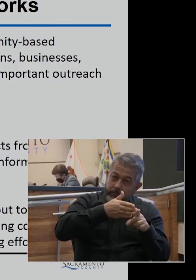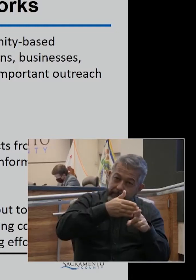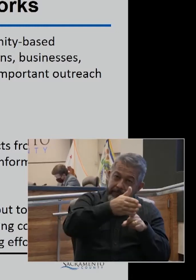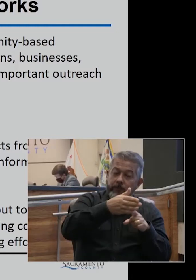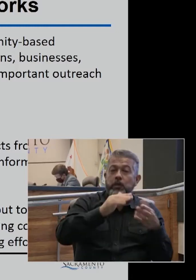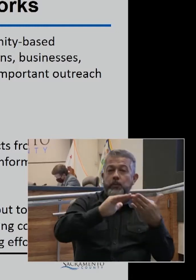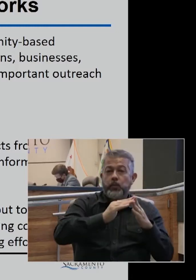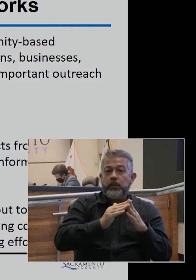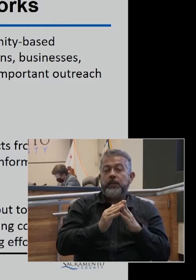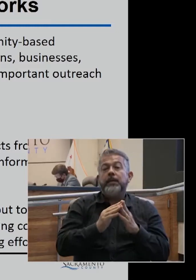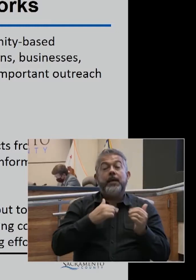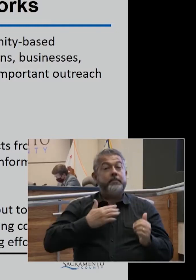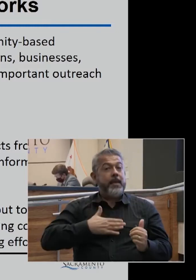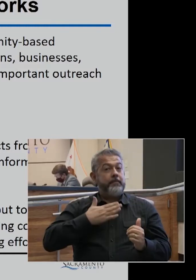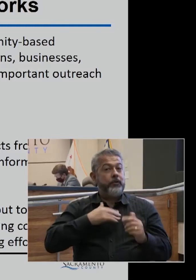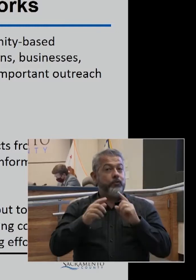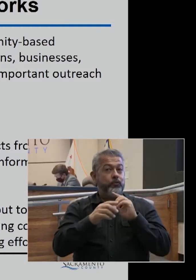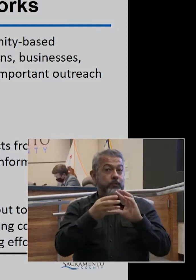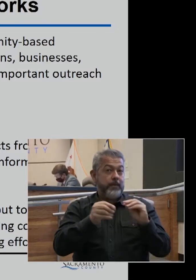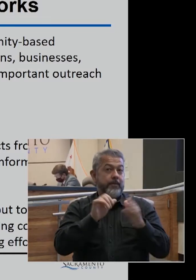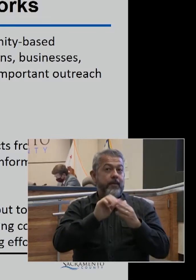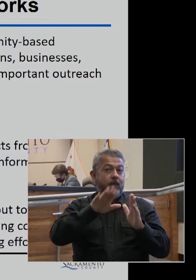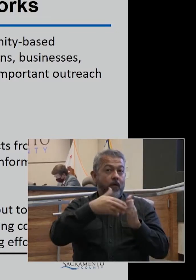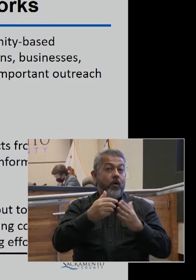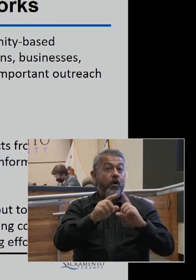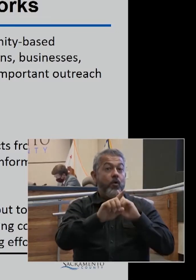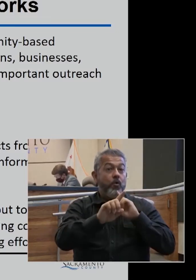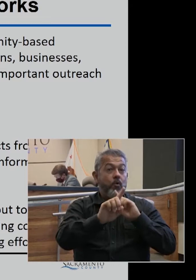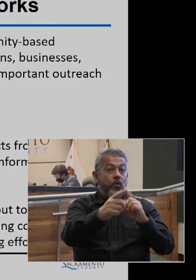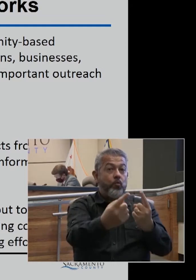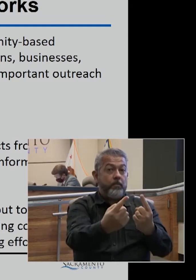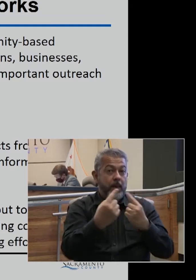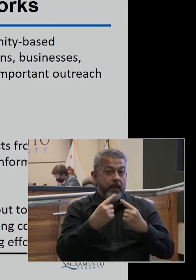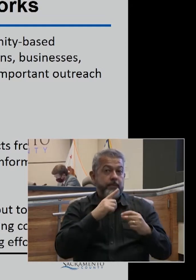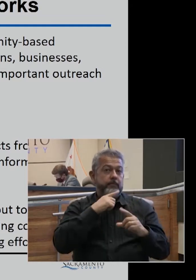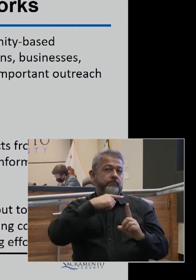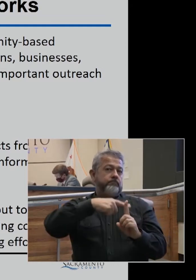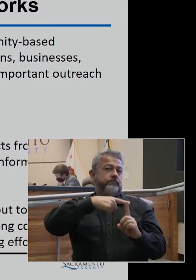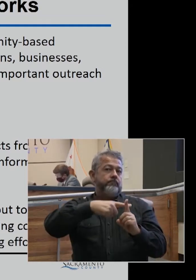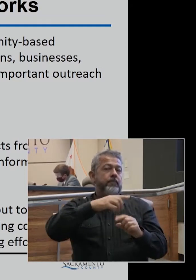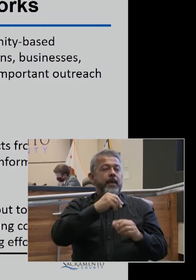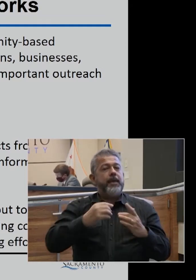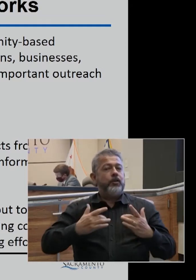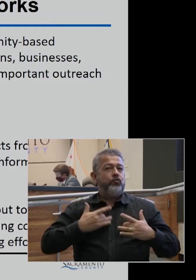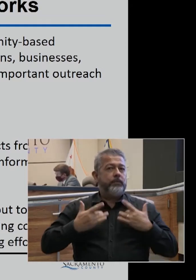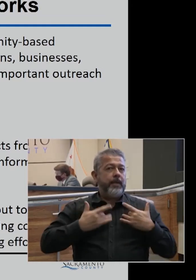COVID-19Z WORK WITH BUSINESSES, I'M PLEASED TO SAY REPLIES HAVE I'M PLEASED TO SAY REPLIES HAVE BEEN AFFIRMATIVE AND BEEN AFFIRMATIVE AND ENTHUSIASTIC IN WILLINGNESS TO